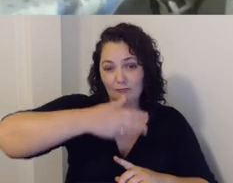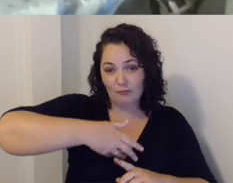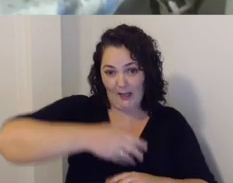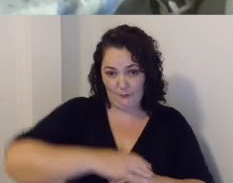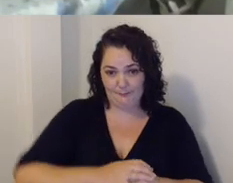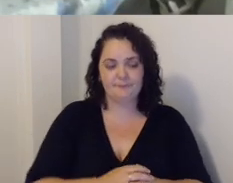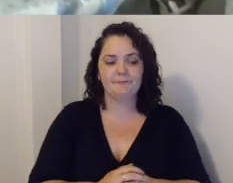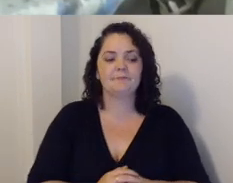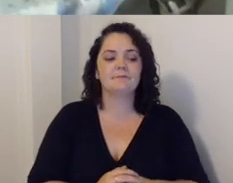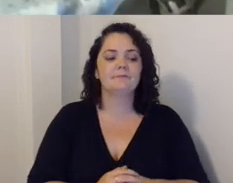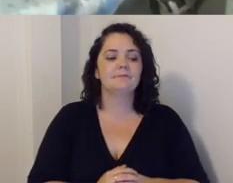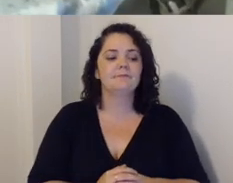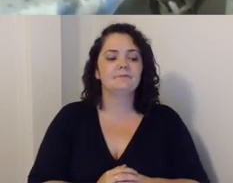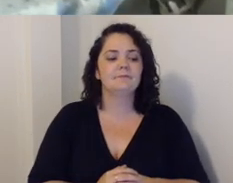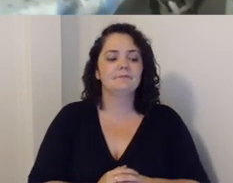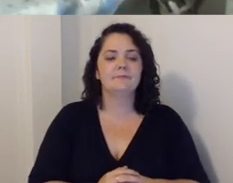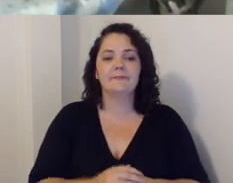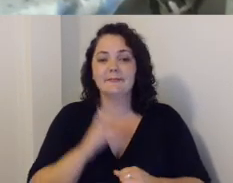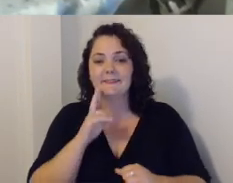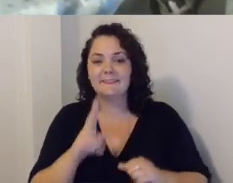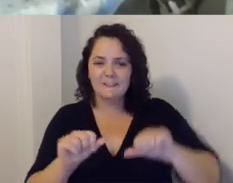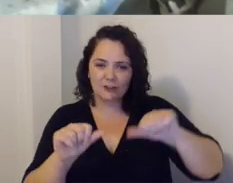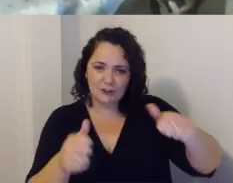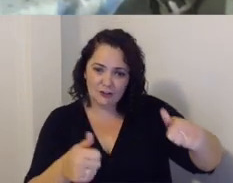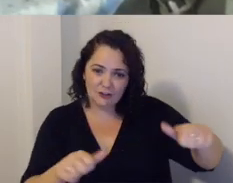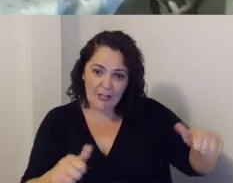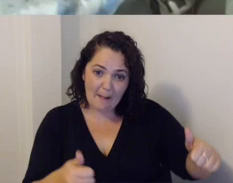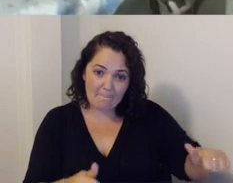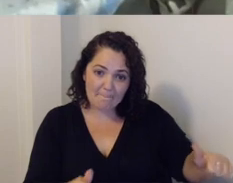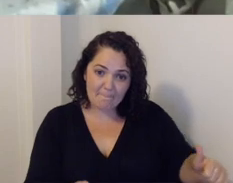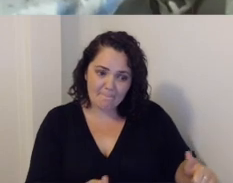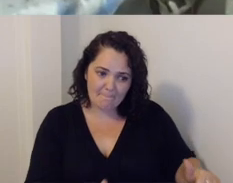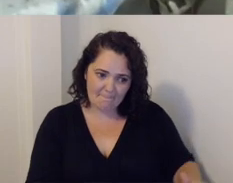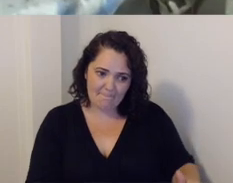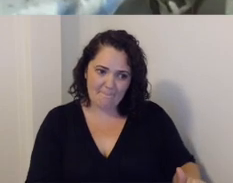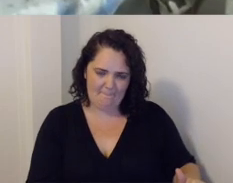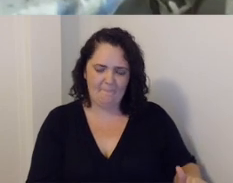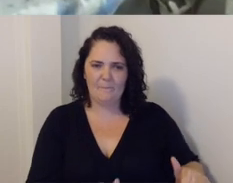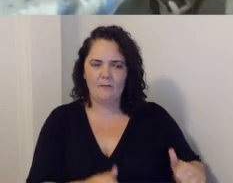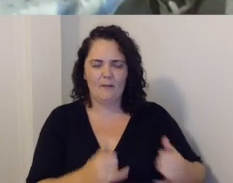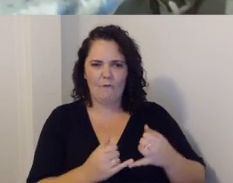you can really see the way the contours of Rachel's body push right up against that dark